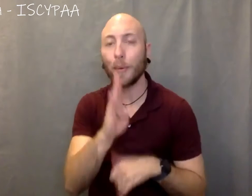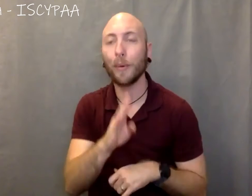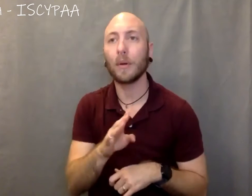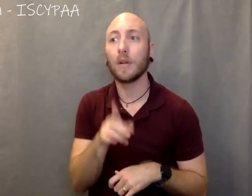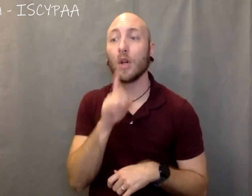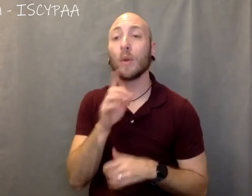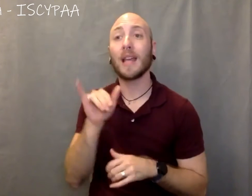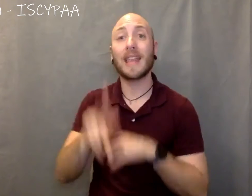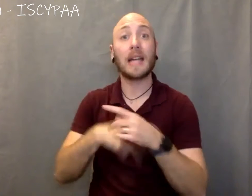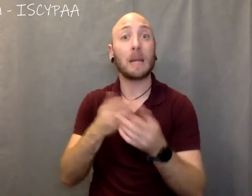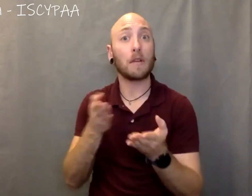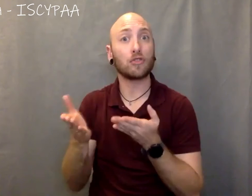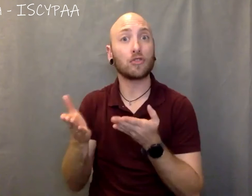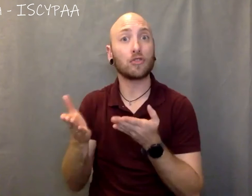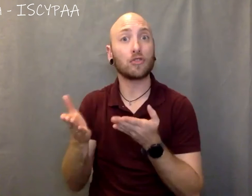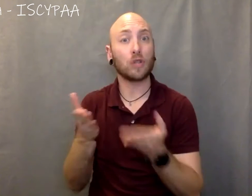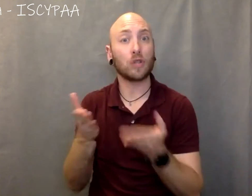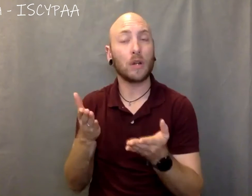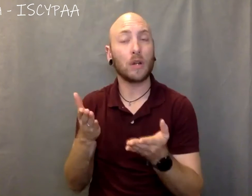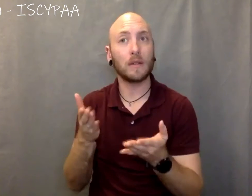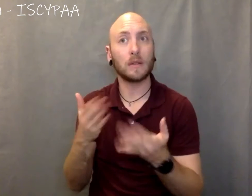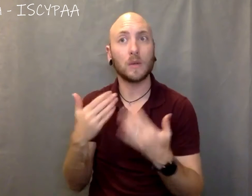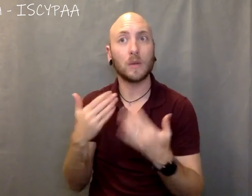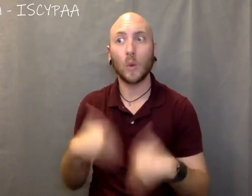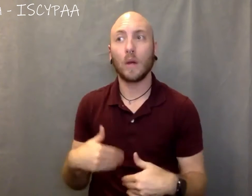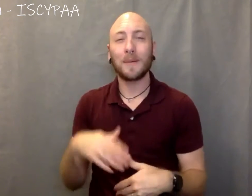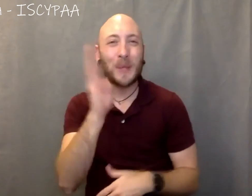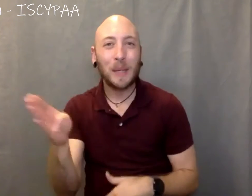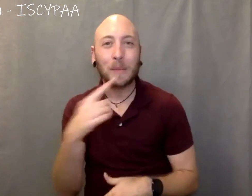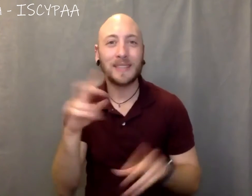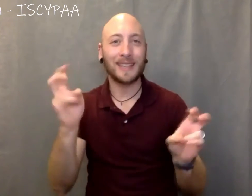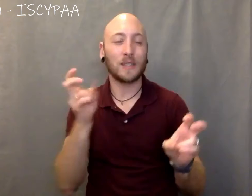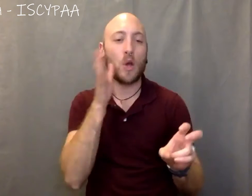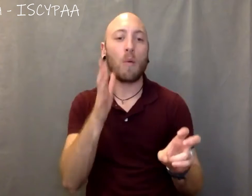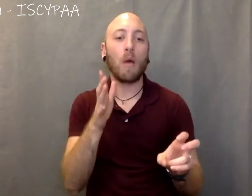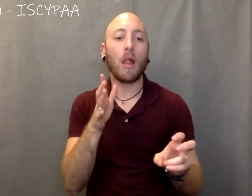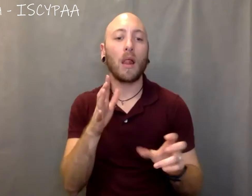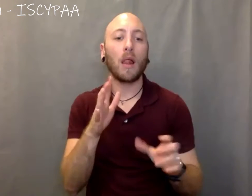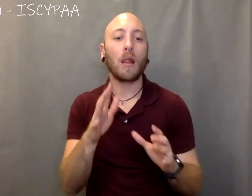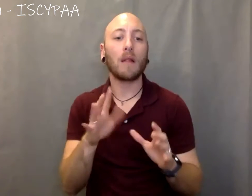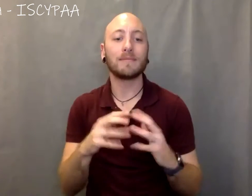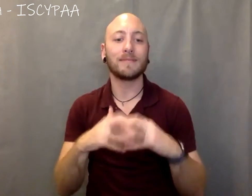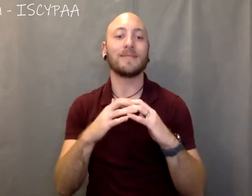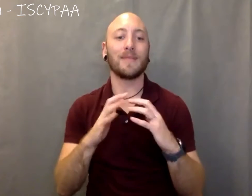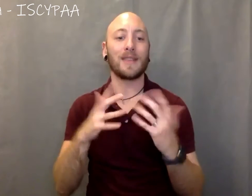found I helped create the fellowship that I crave, you know, when I first came around when I was